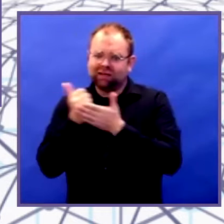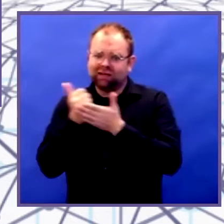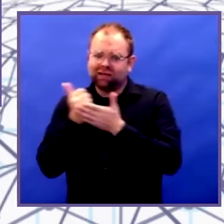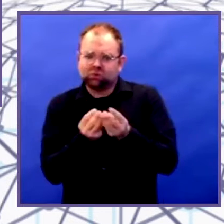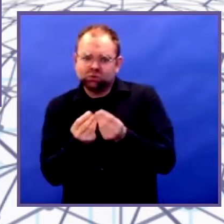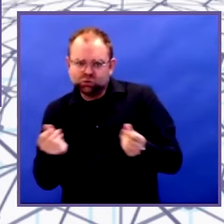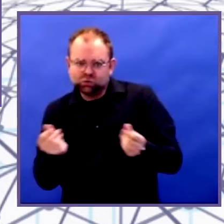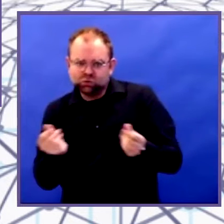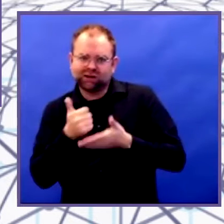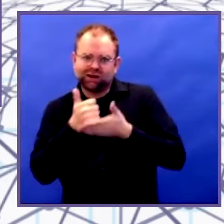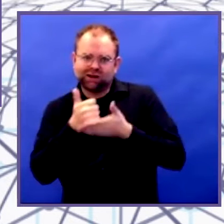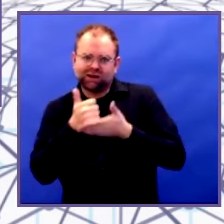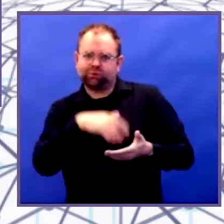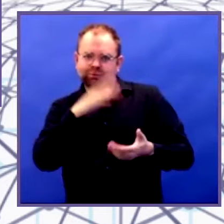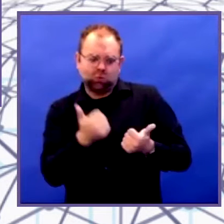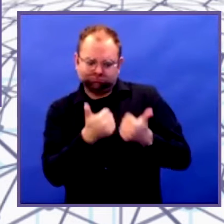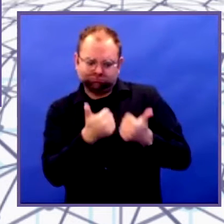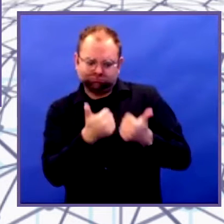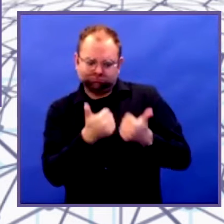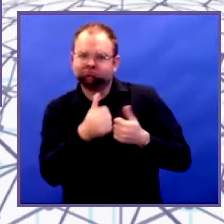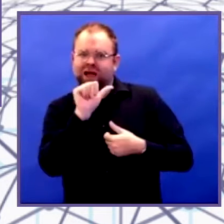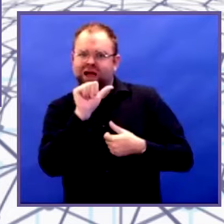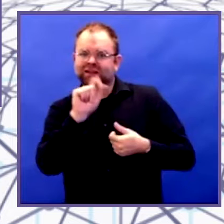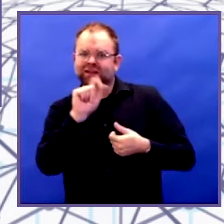priorities looked at.